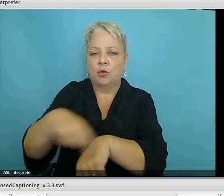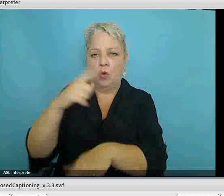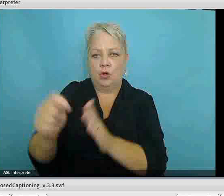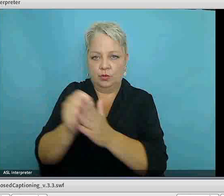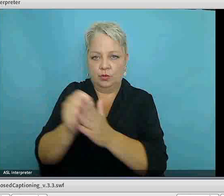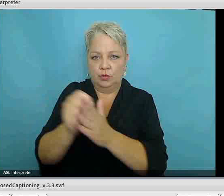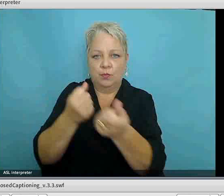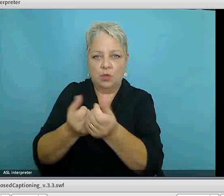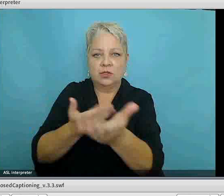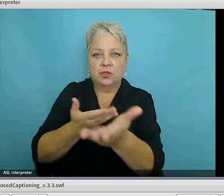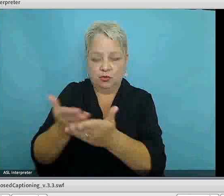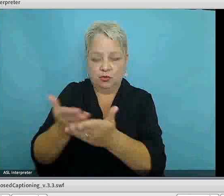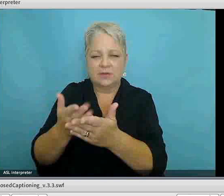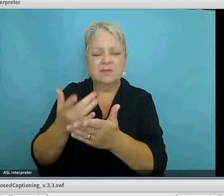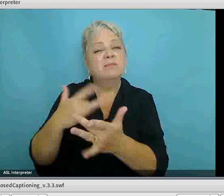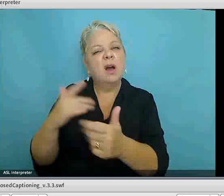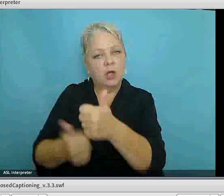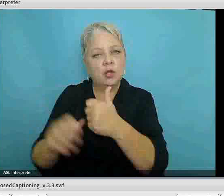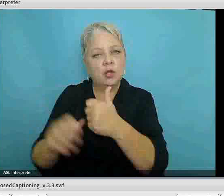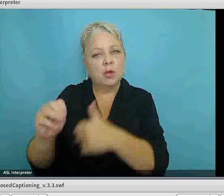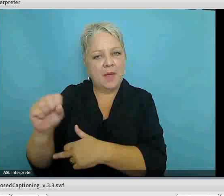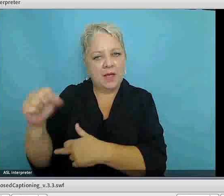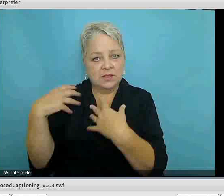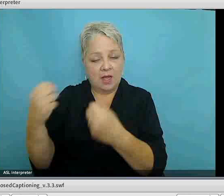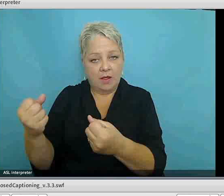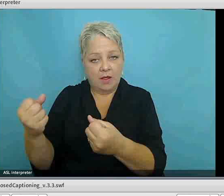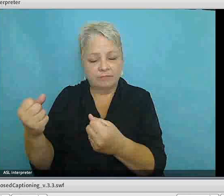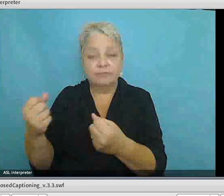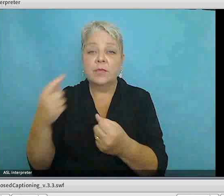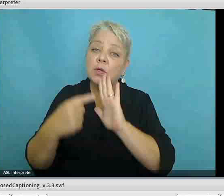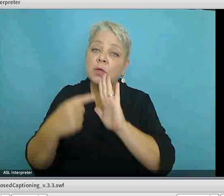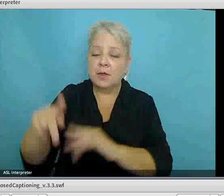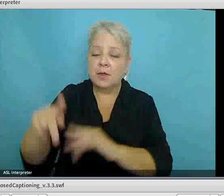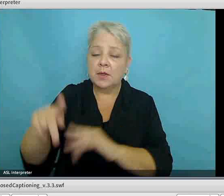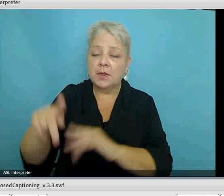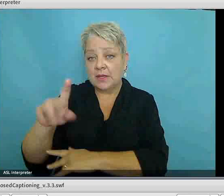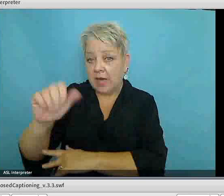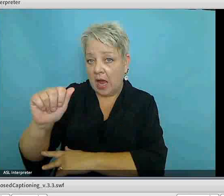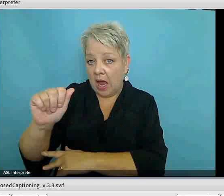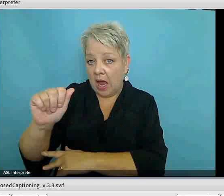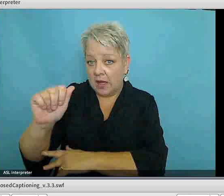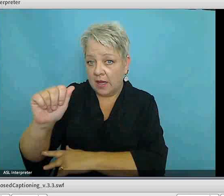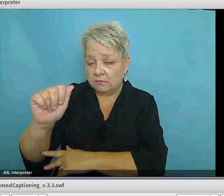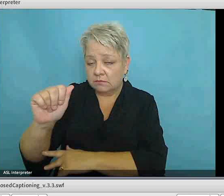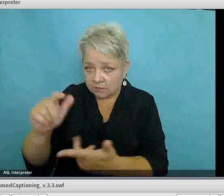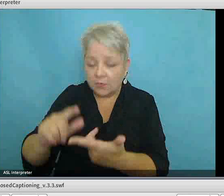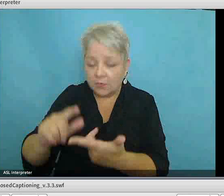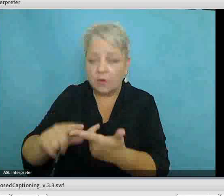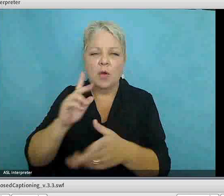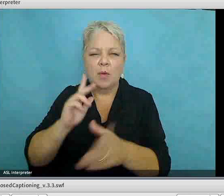Examples include personal care attendant services for people with hands-on need and people who